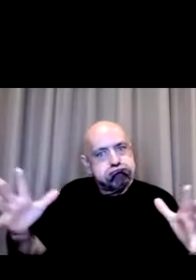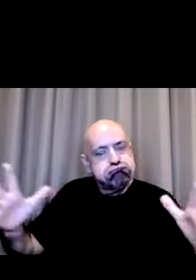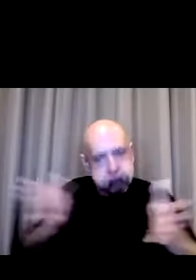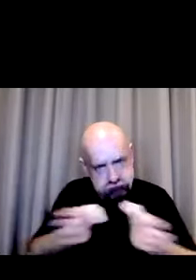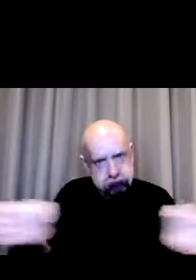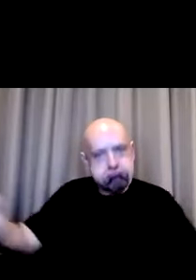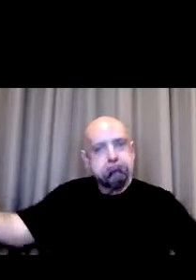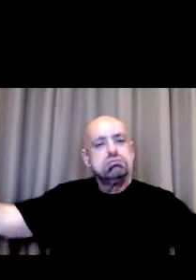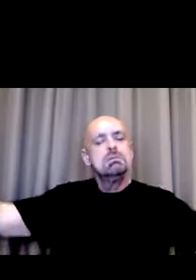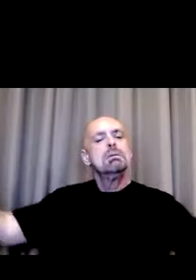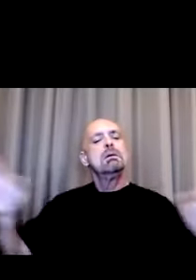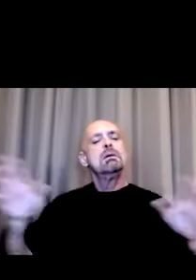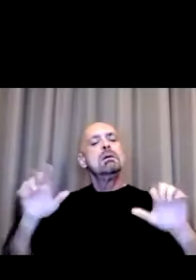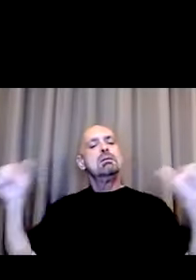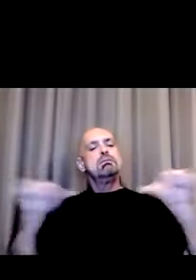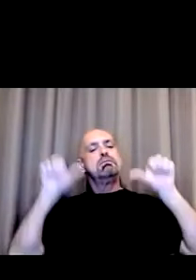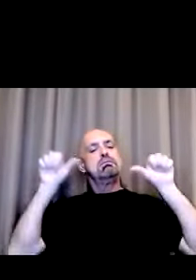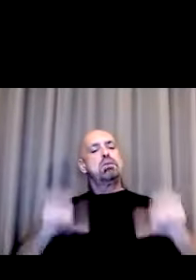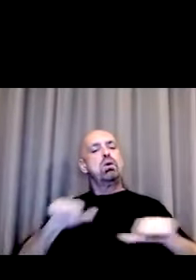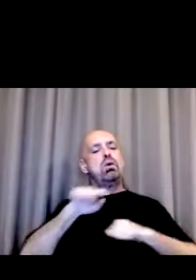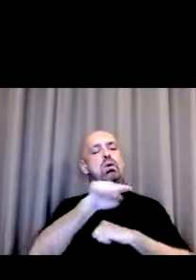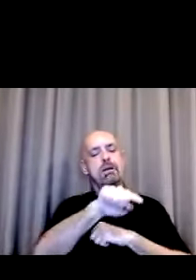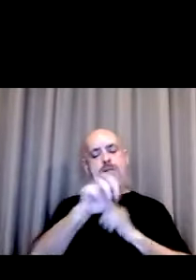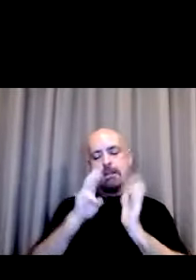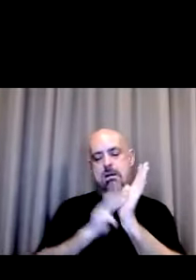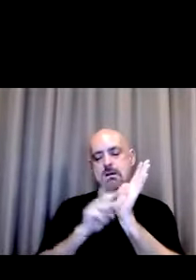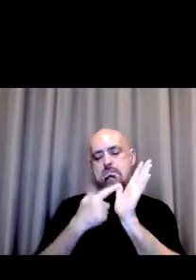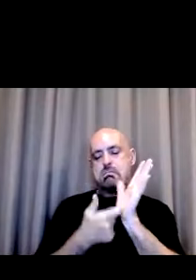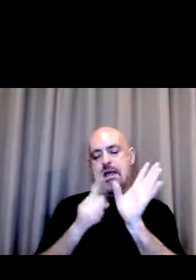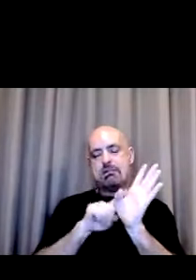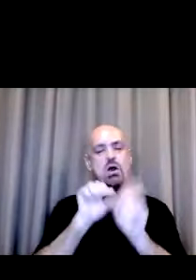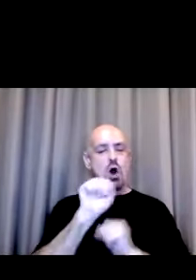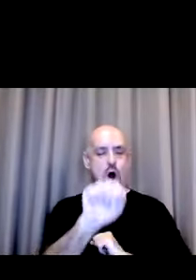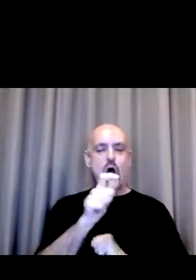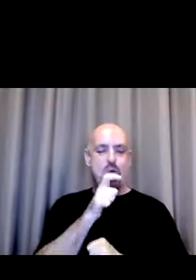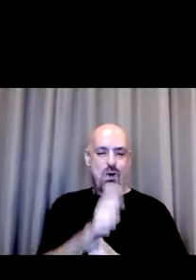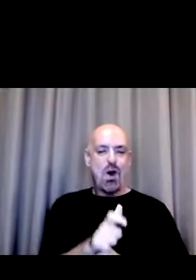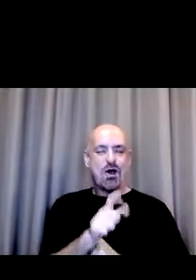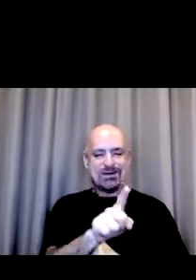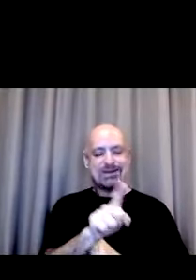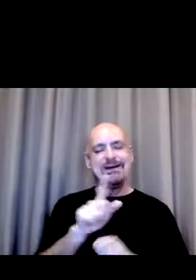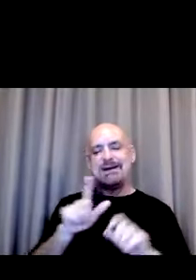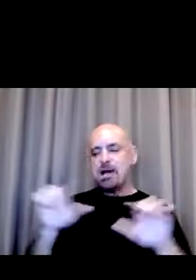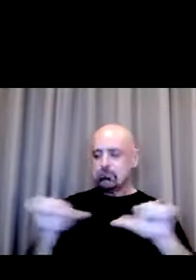empire well before this would happen in America, I'm